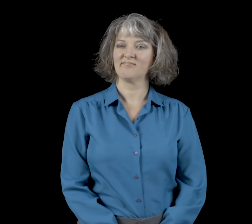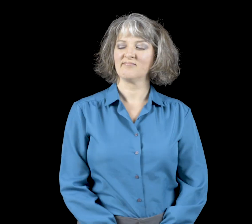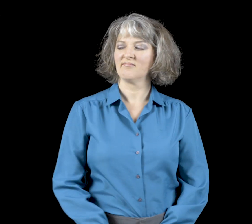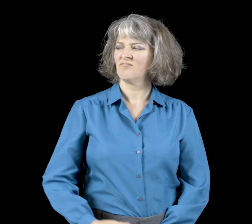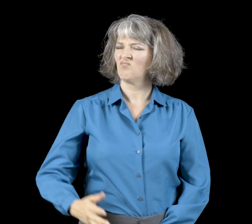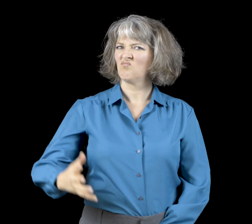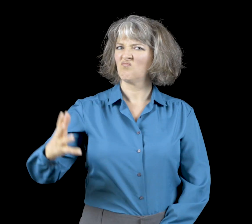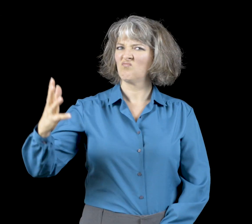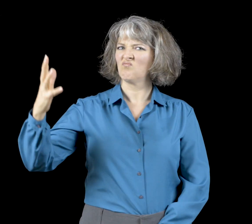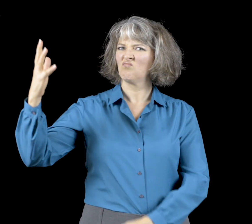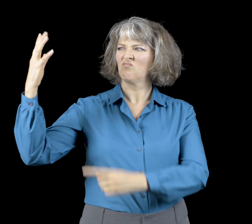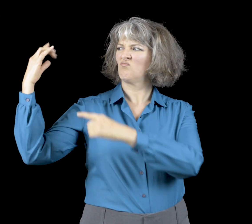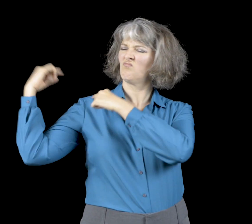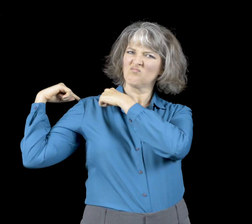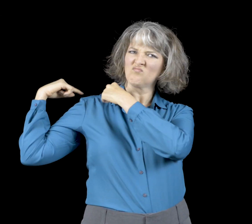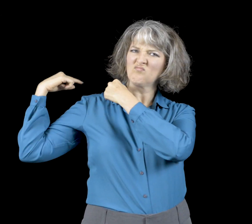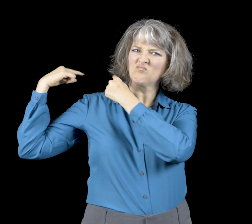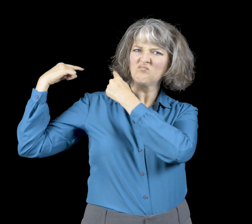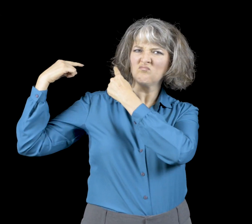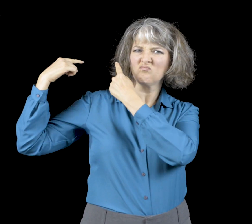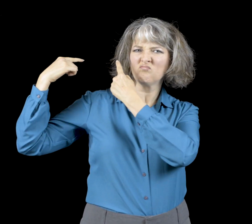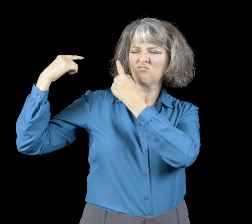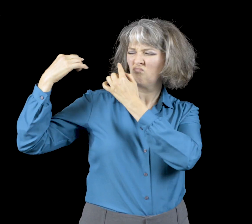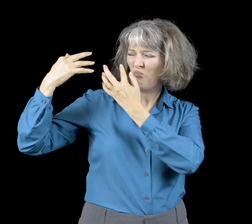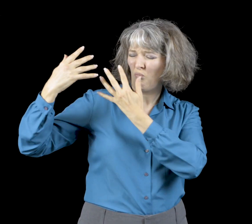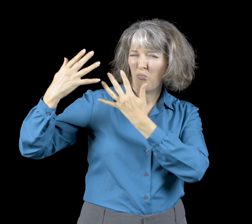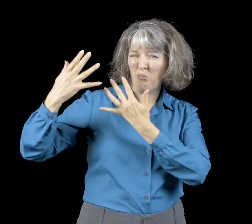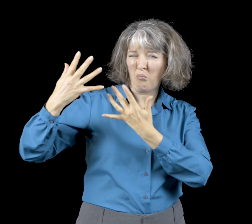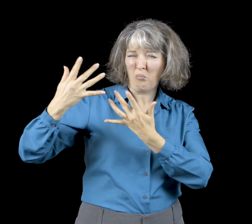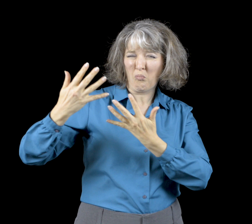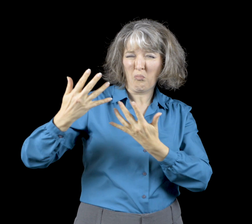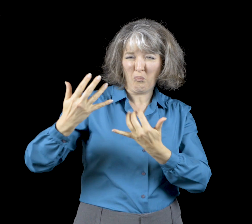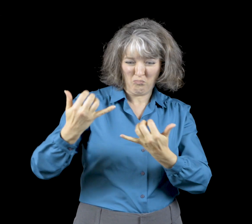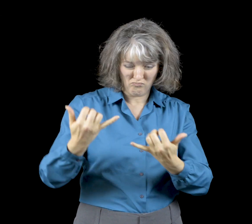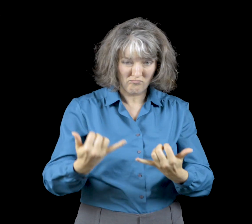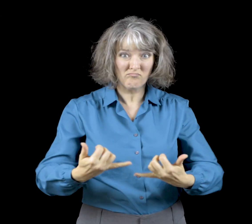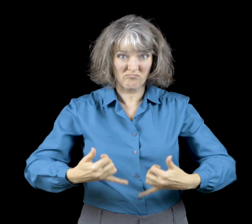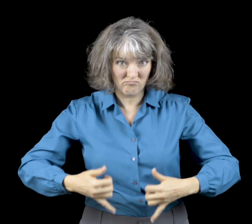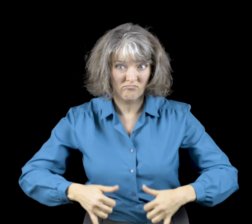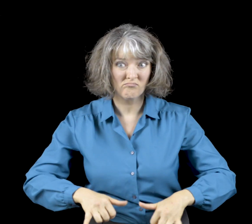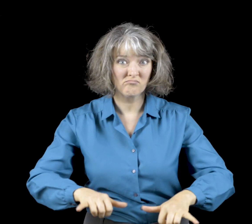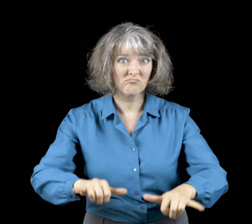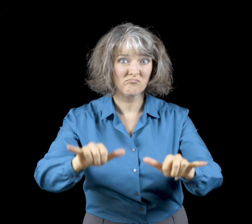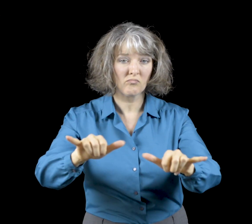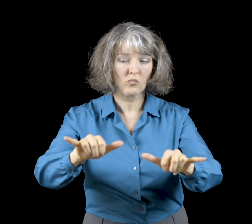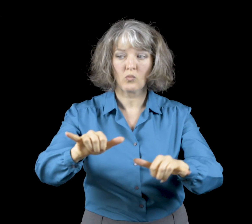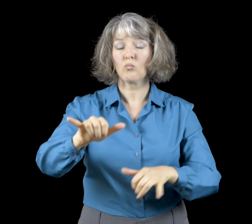From the start and still to this day.